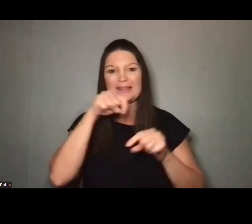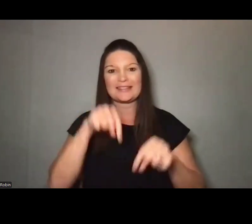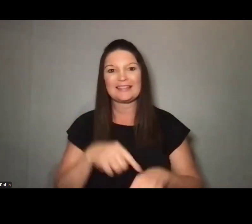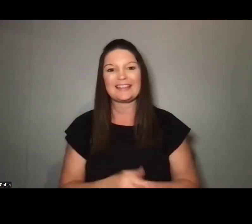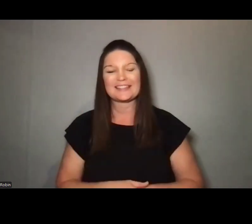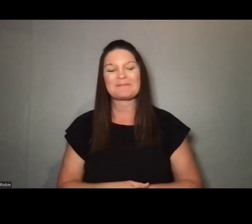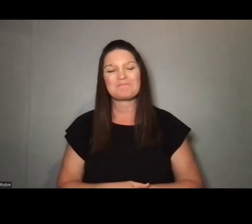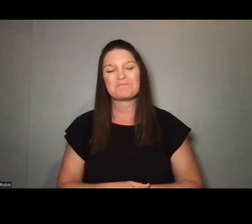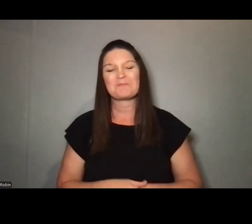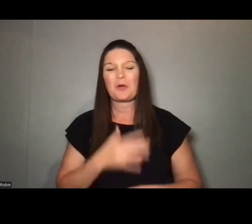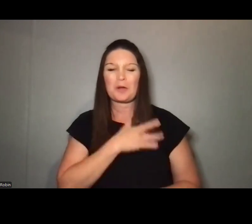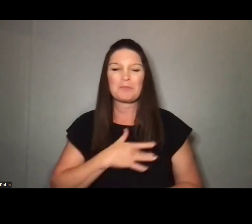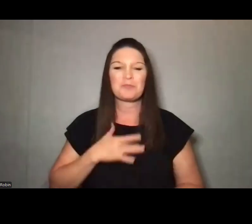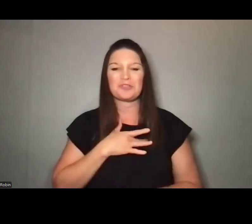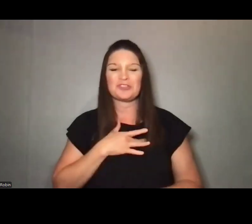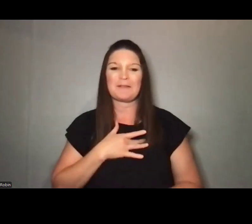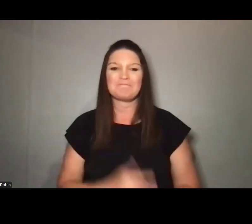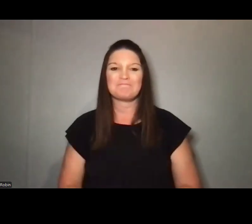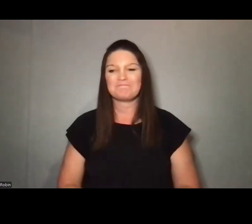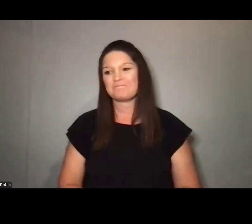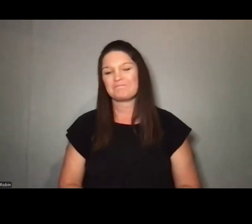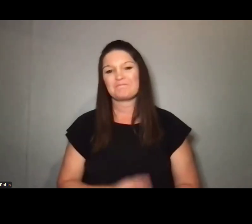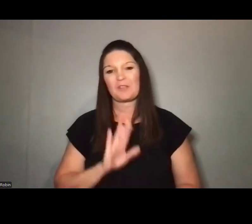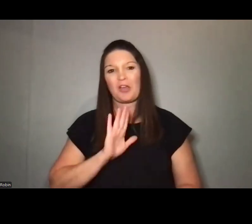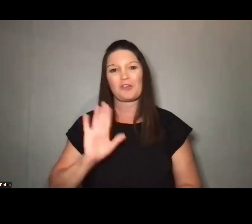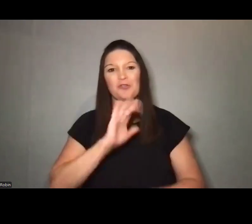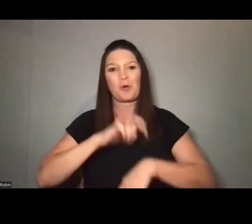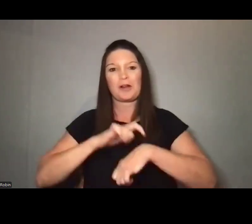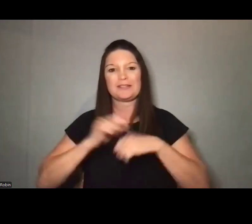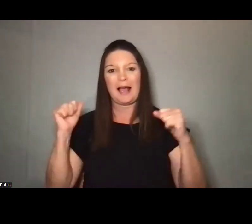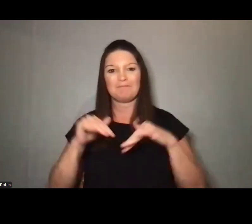. I will just share my screen real quick just to put up my e